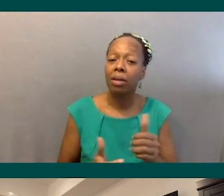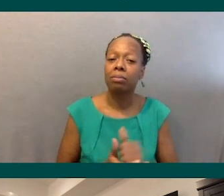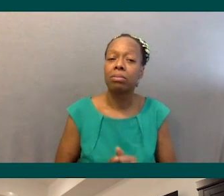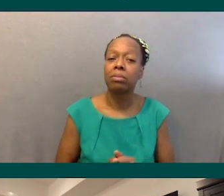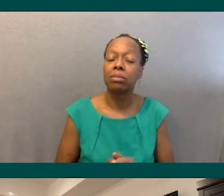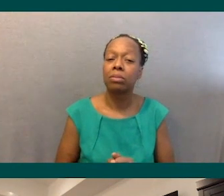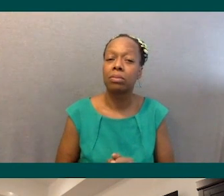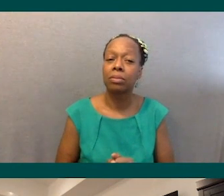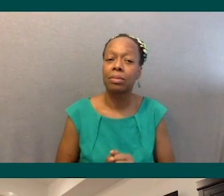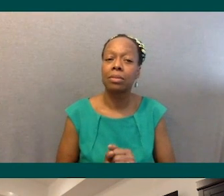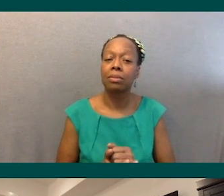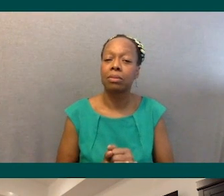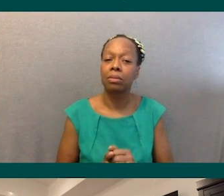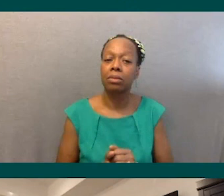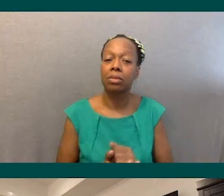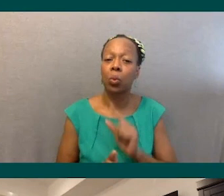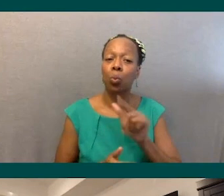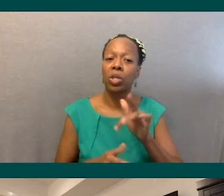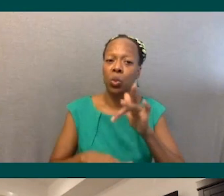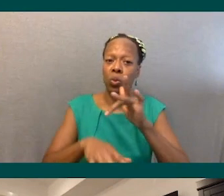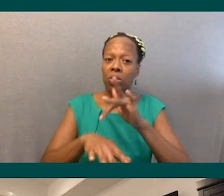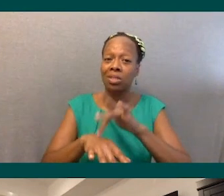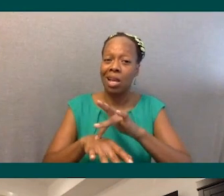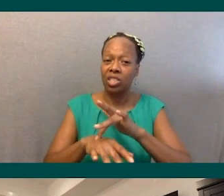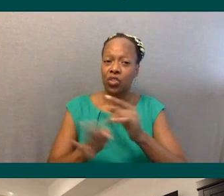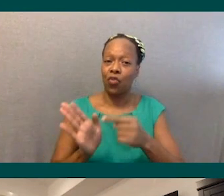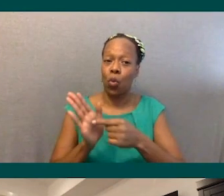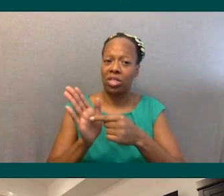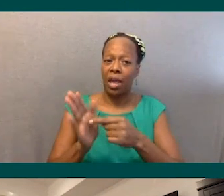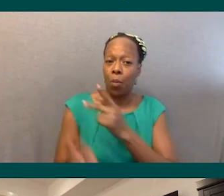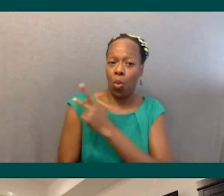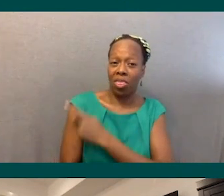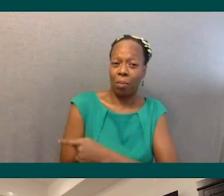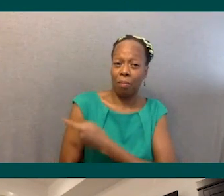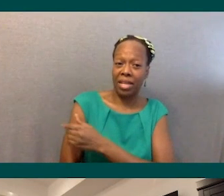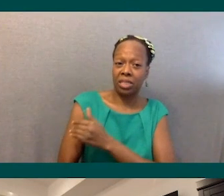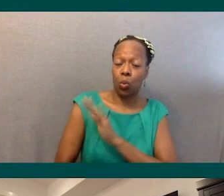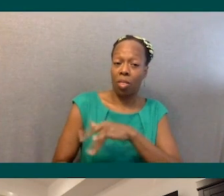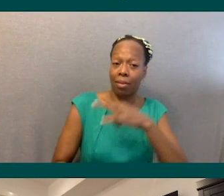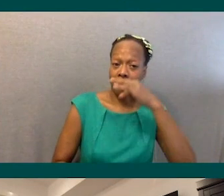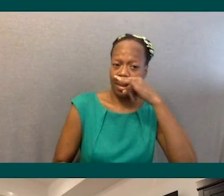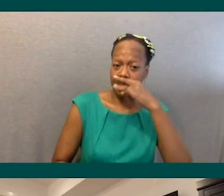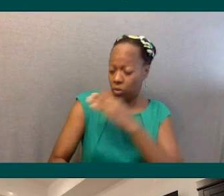So when you touch the patient arm or your children's arm, and then you can-